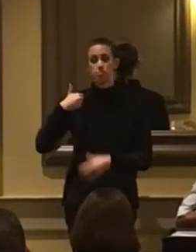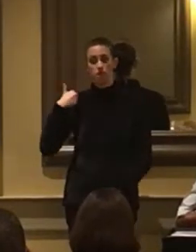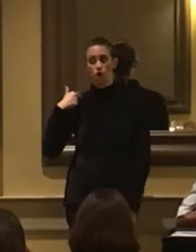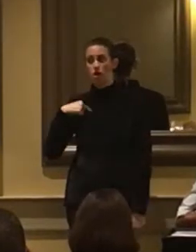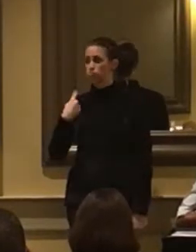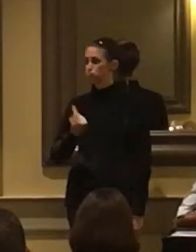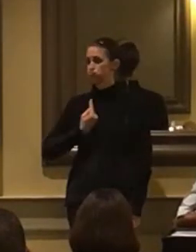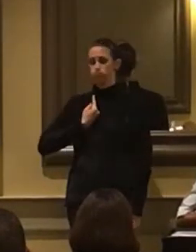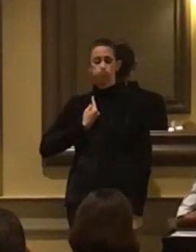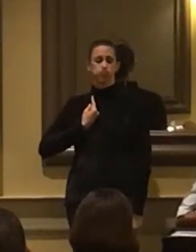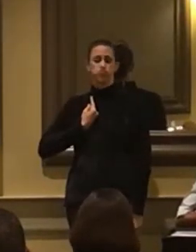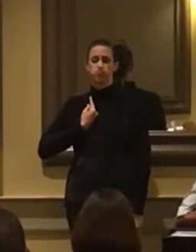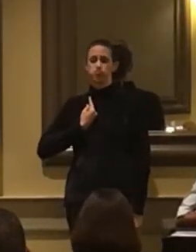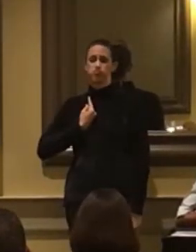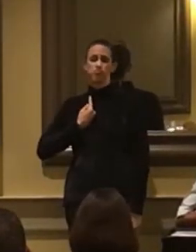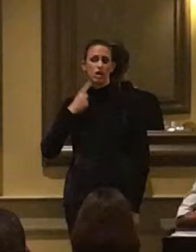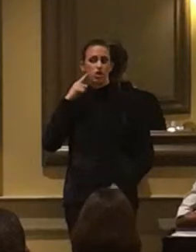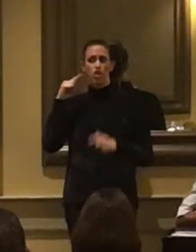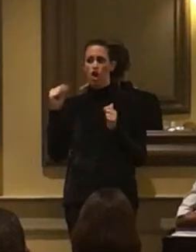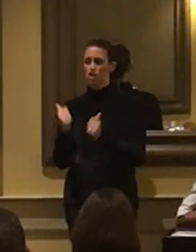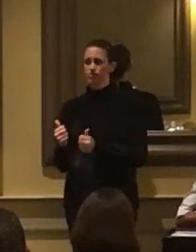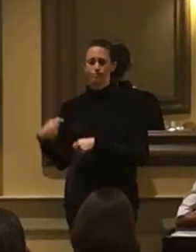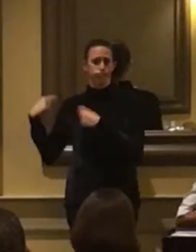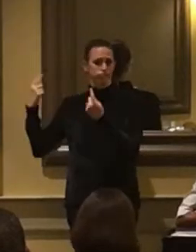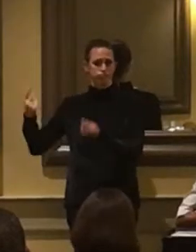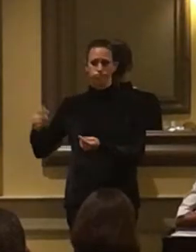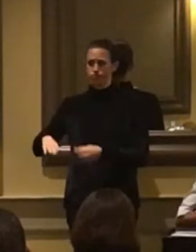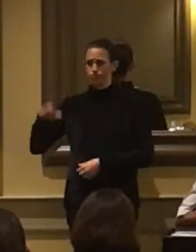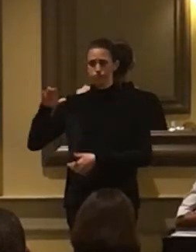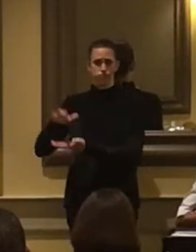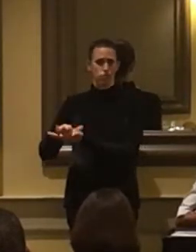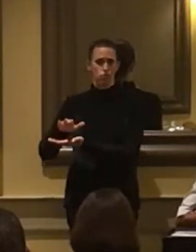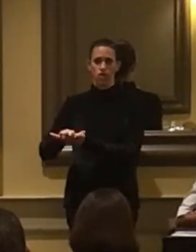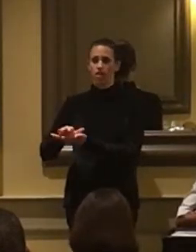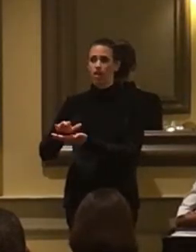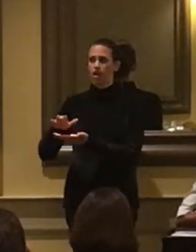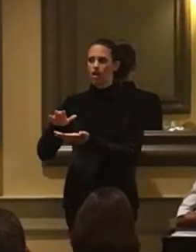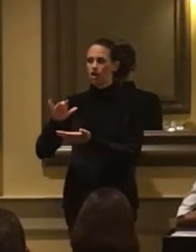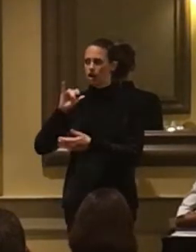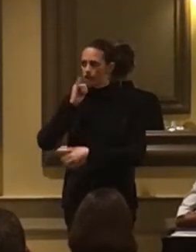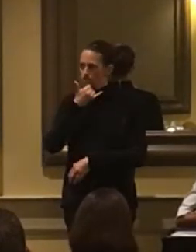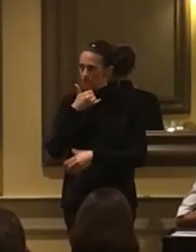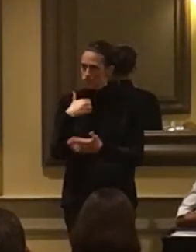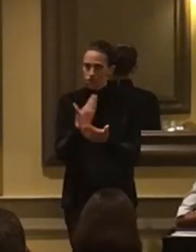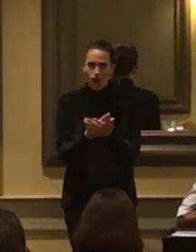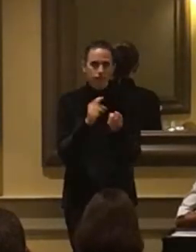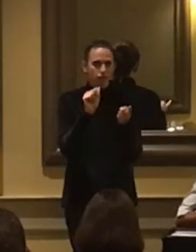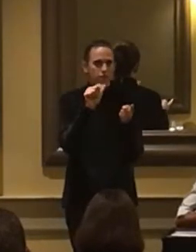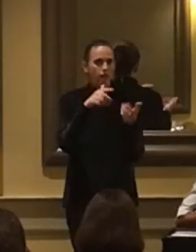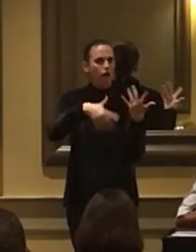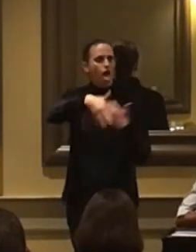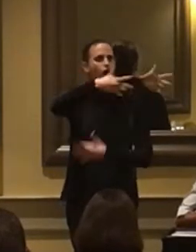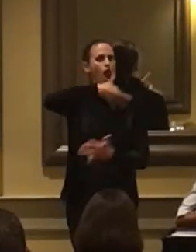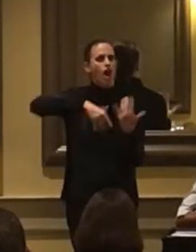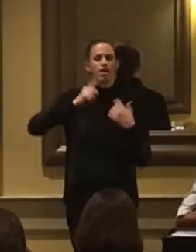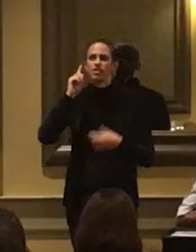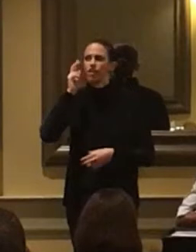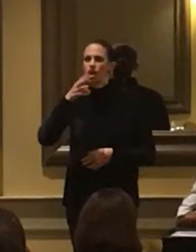I mean with a loss my entire school career to suddenly being surrounded by so many people like myself. And it was something I'd never experienced before